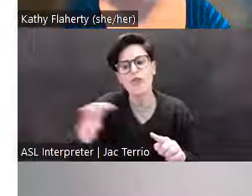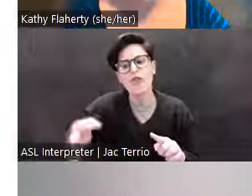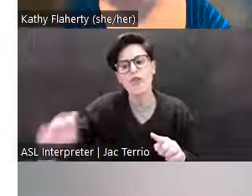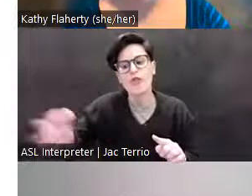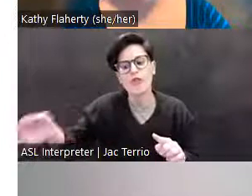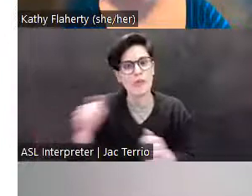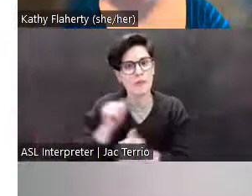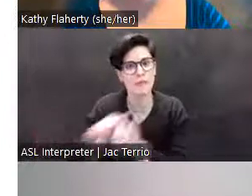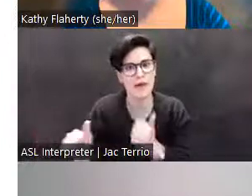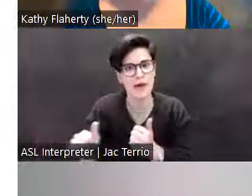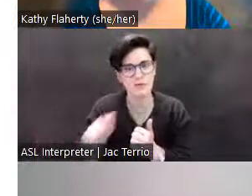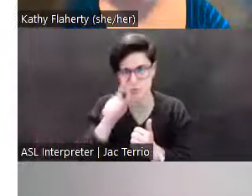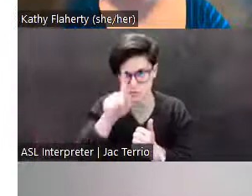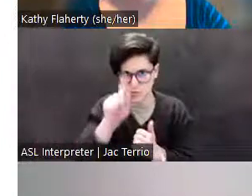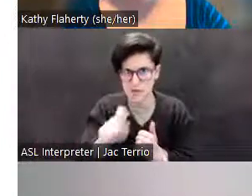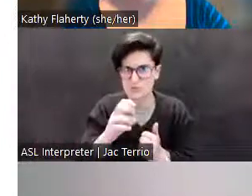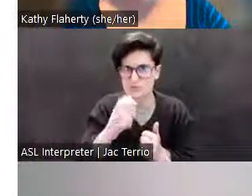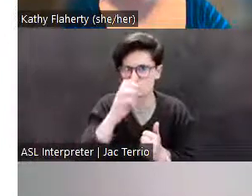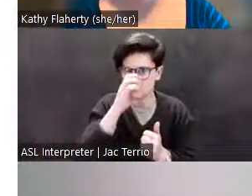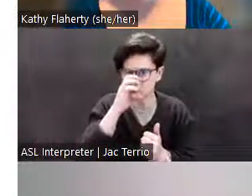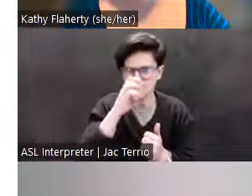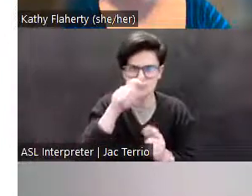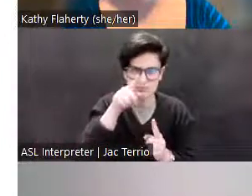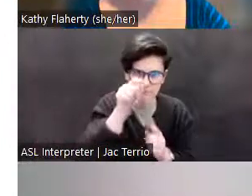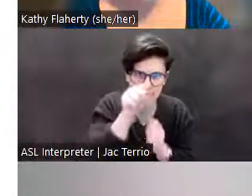you 15:31:51 To file a complete as soon as possible,